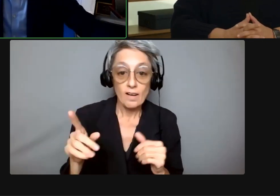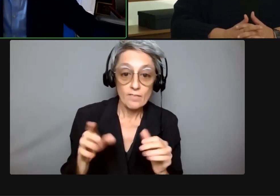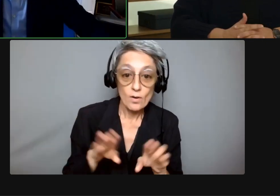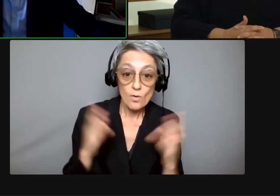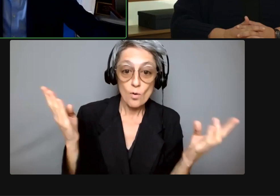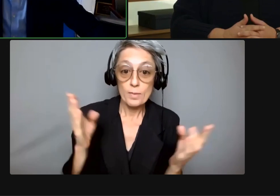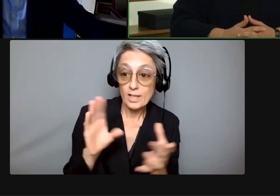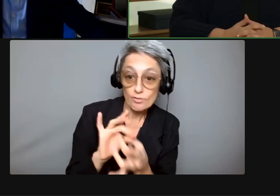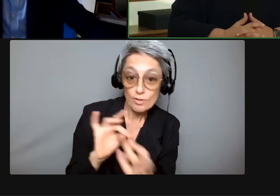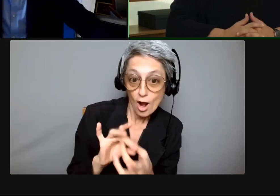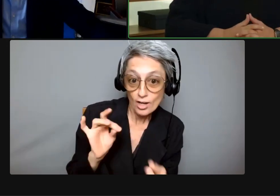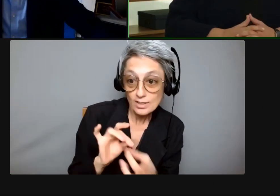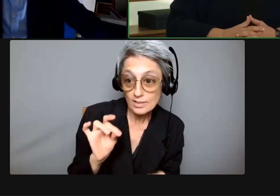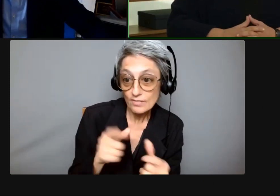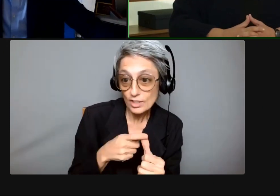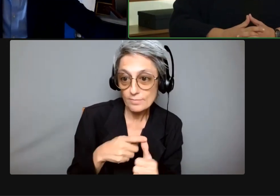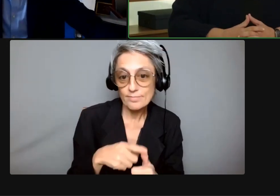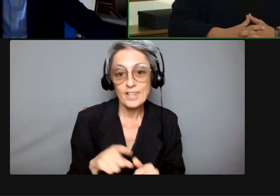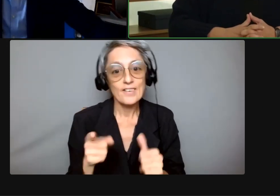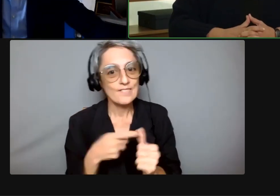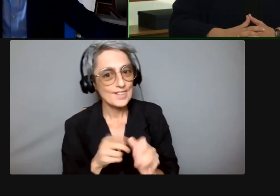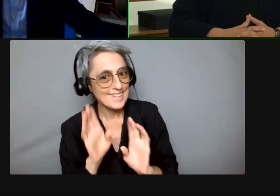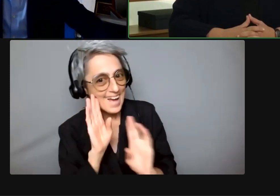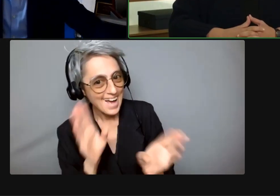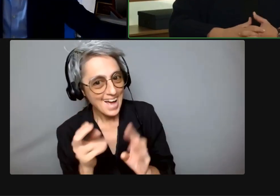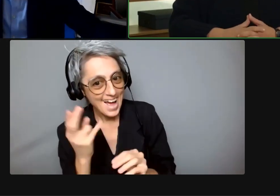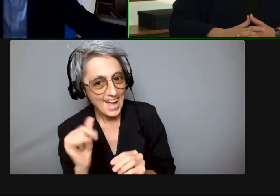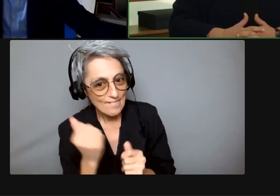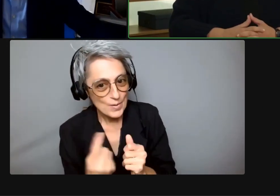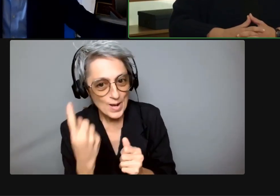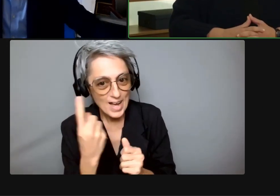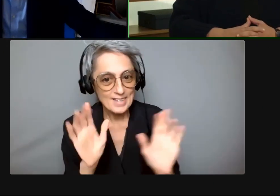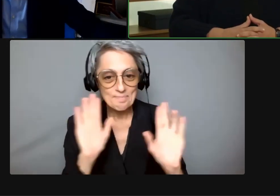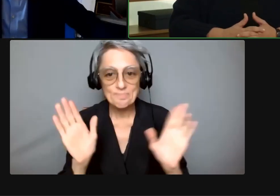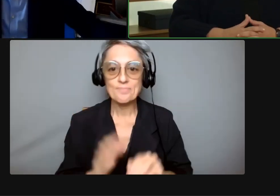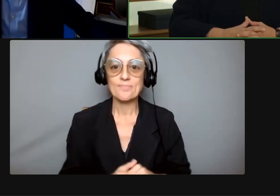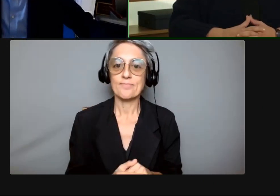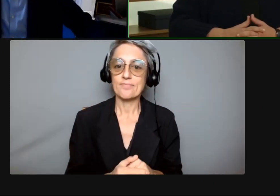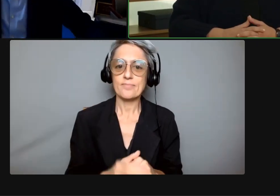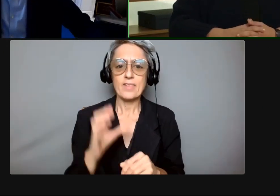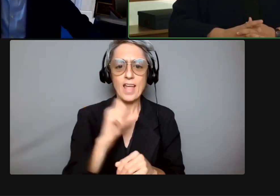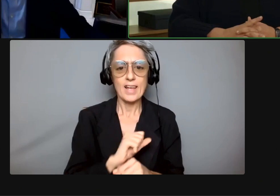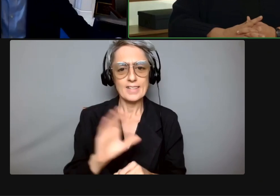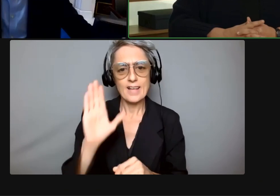Ms. Jackson: First. Hi. Hi, everybody, I guess. Hi. To my former colleagues.